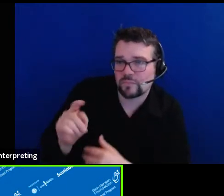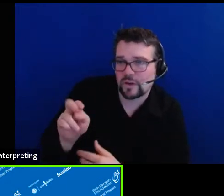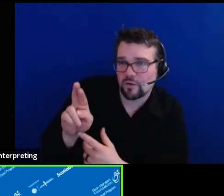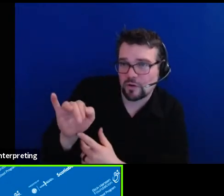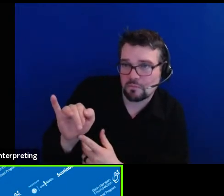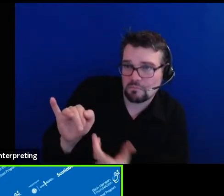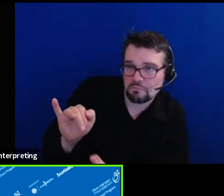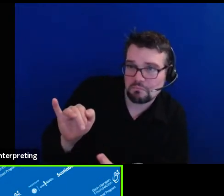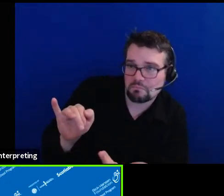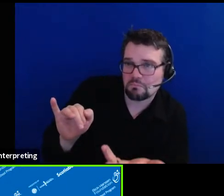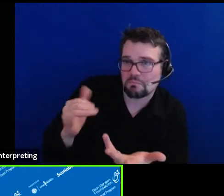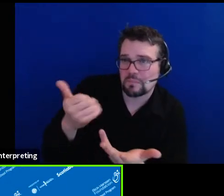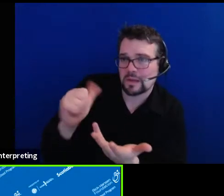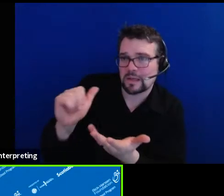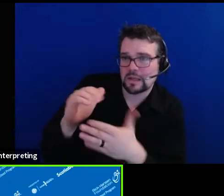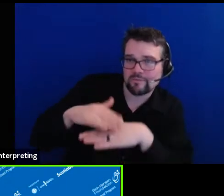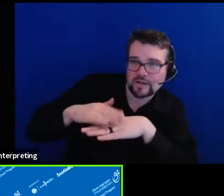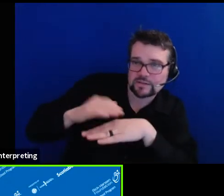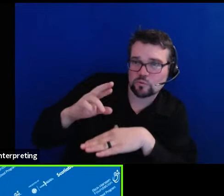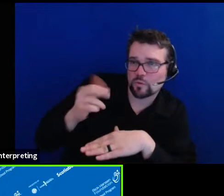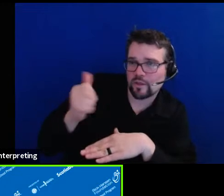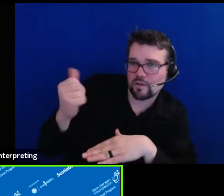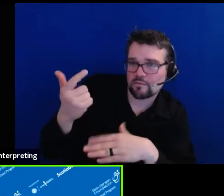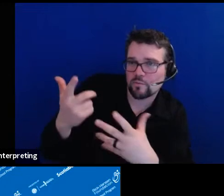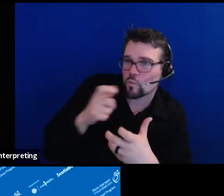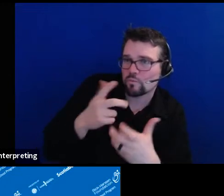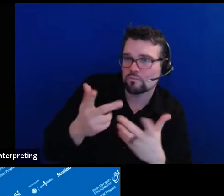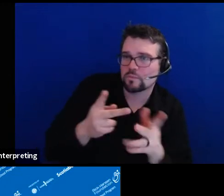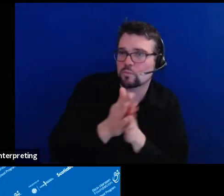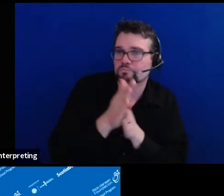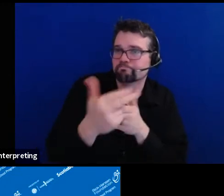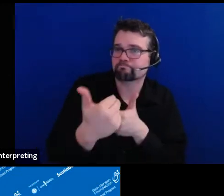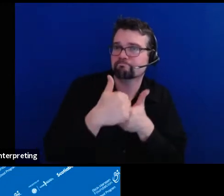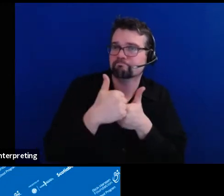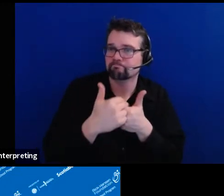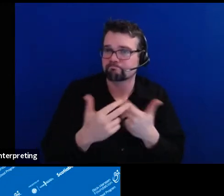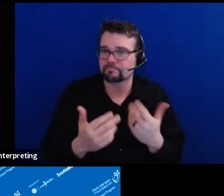JOINING AS AN AMBASSADOR? >> NO, NOT REALLY.